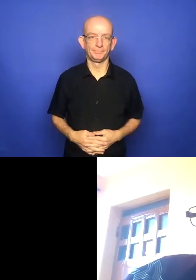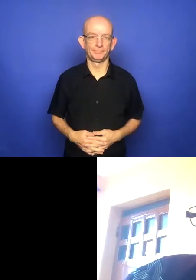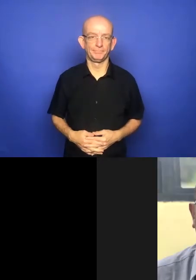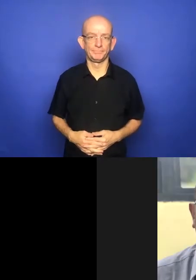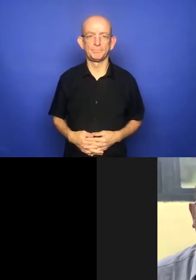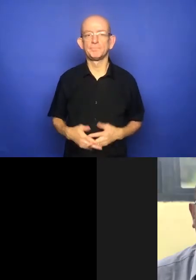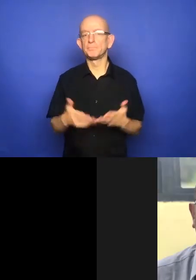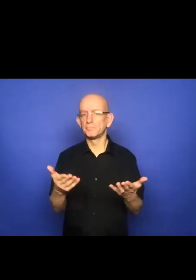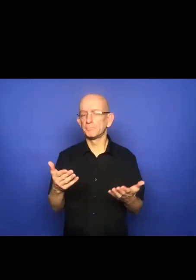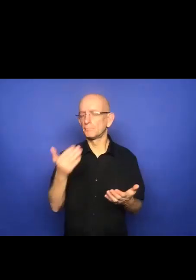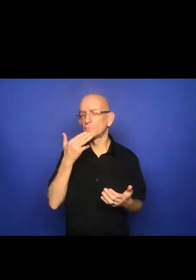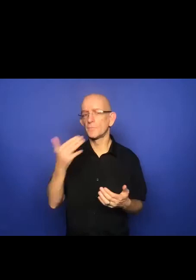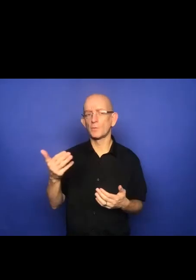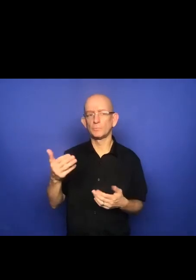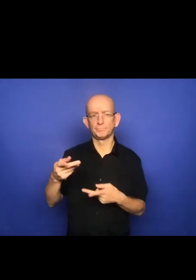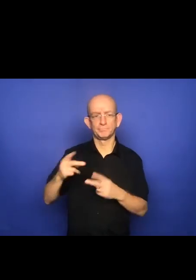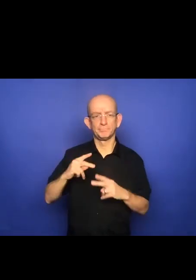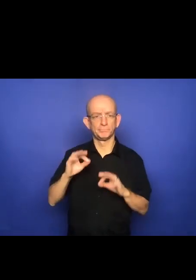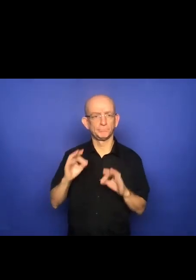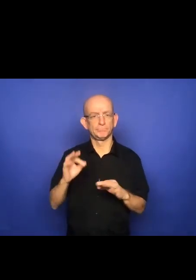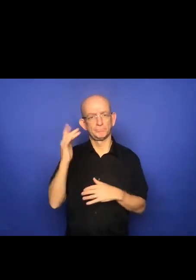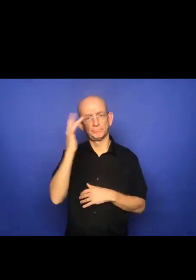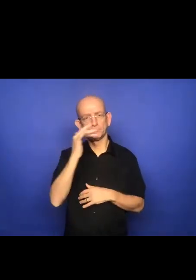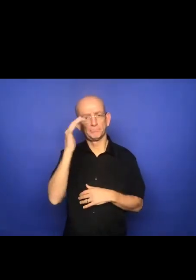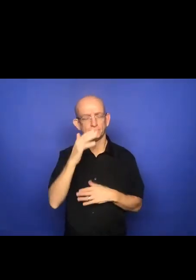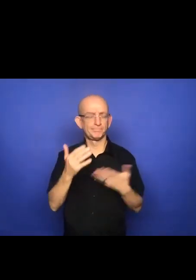. >> CHAIR: Thank you, Anderson, thank